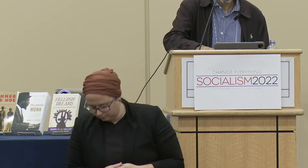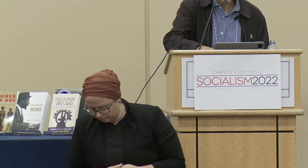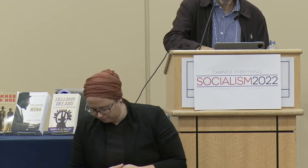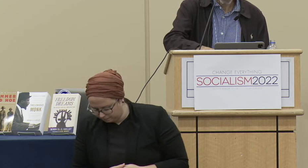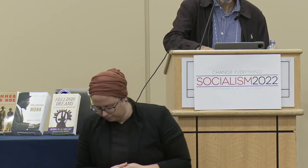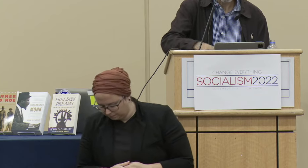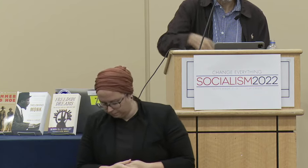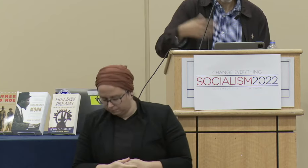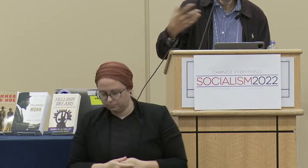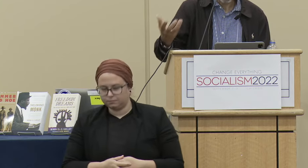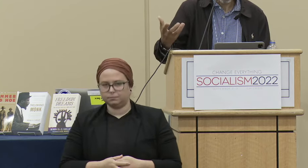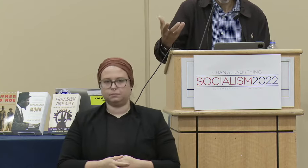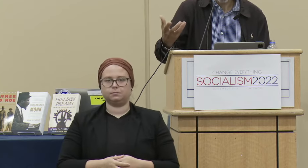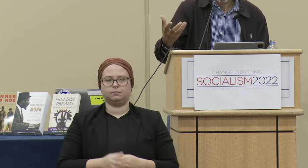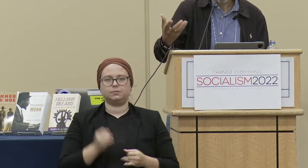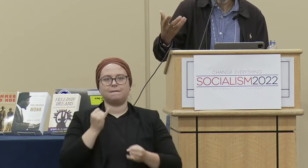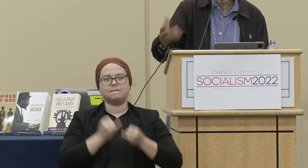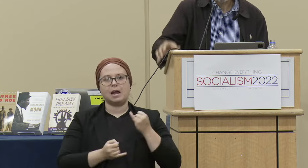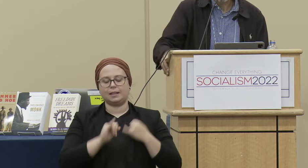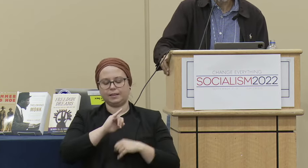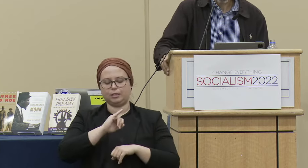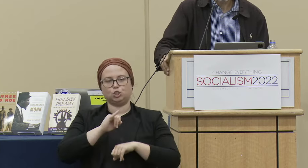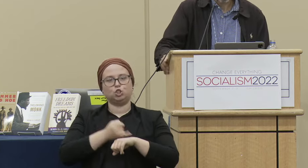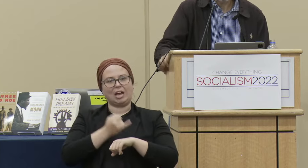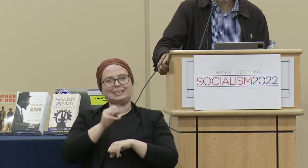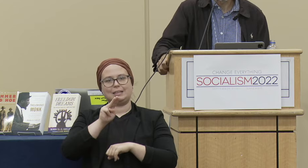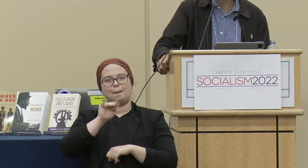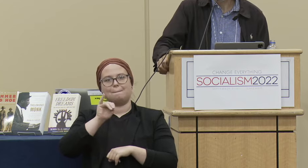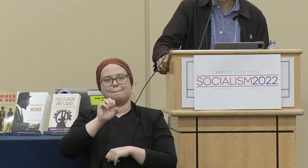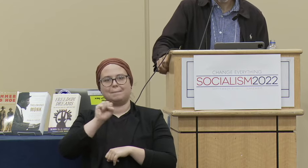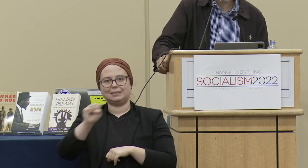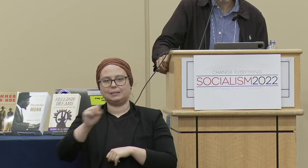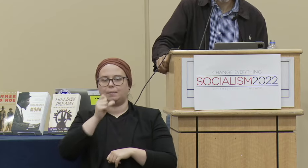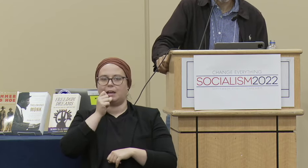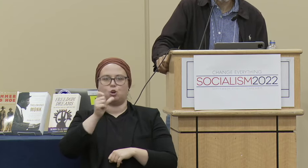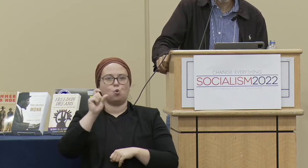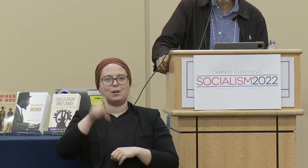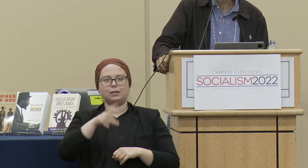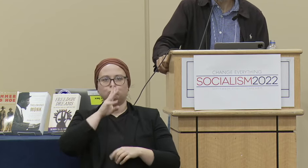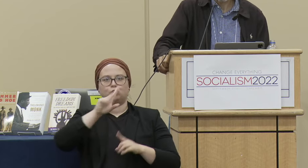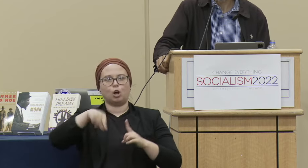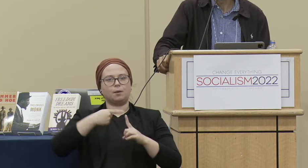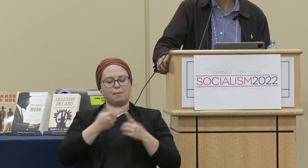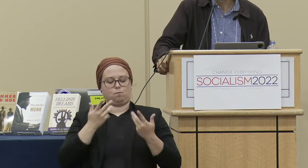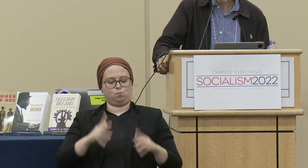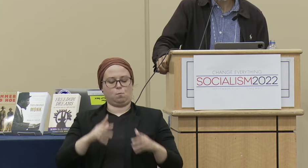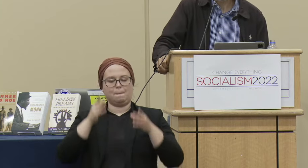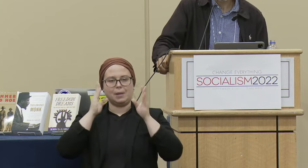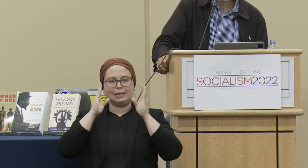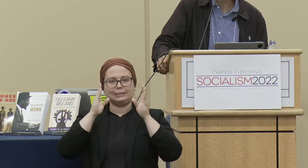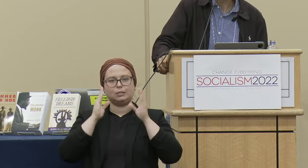becomes latest leftist enemy . Okay, so, finally, there's